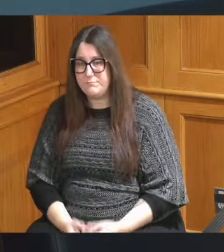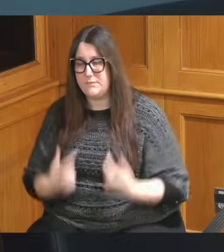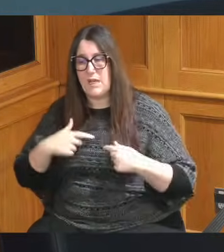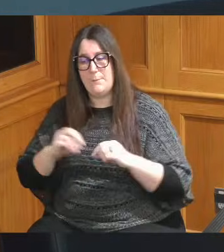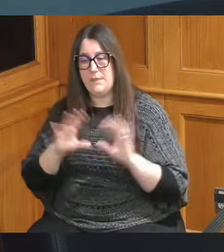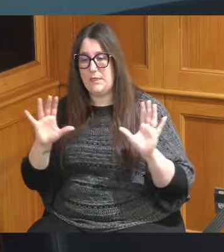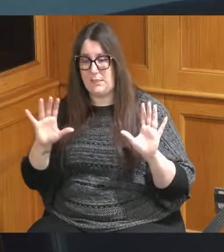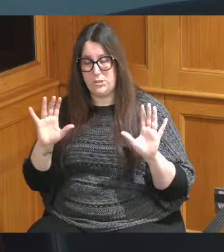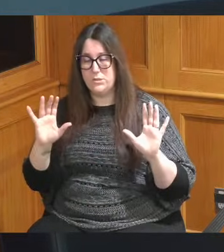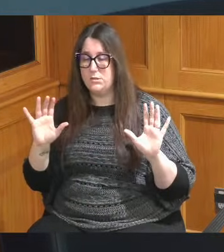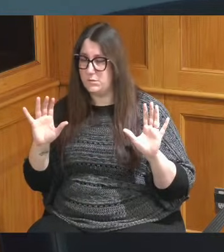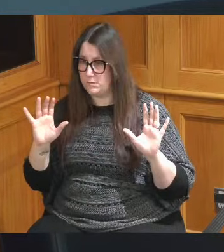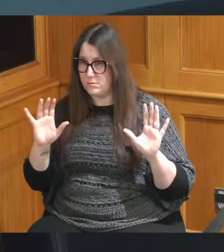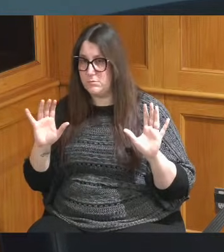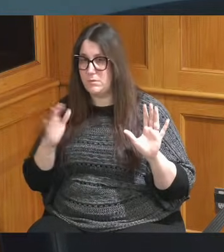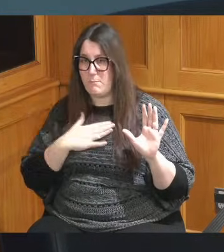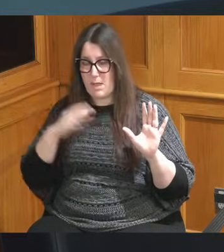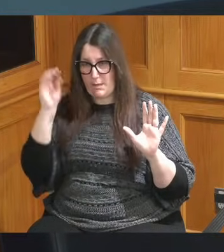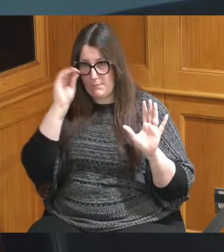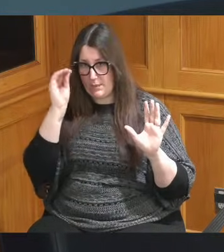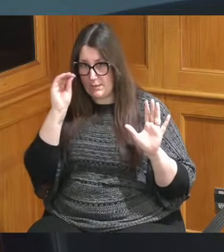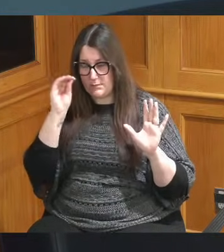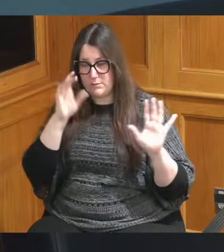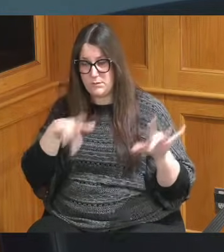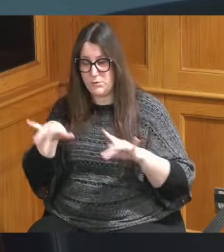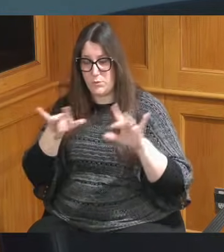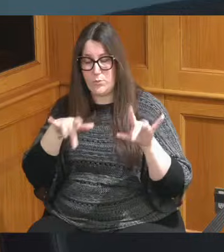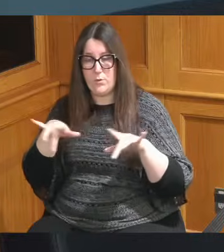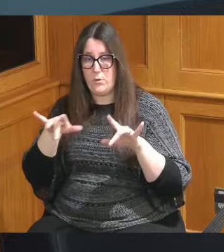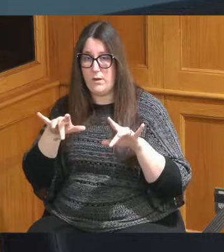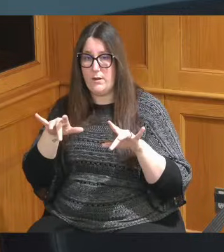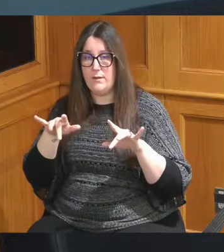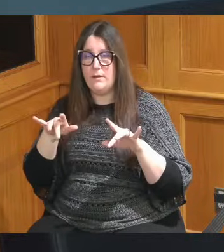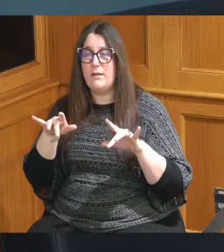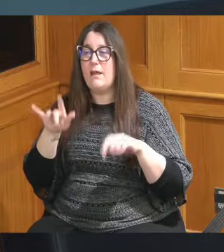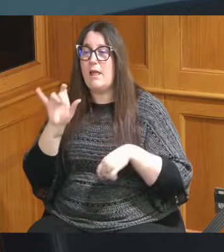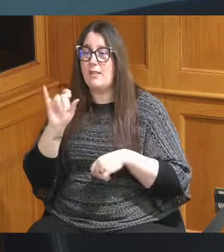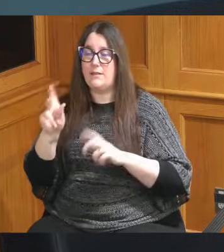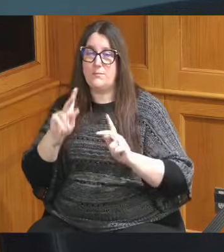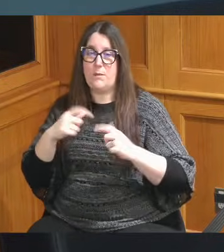said, but I it's on the tape and that's the people I'm talking about. I'm not talking about the ones